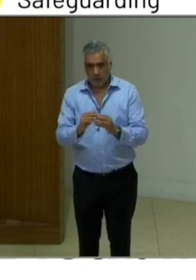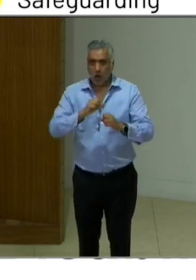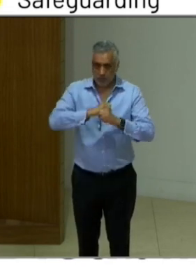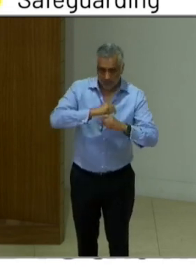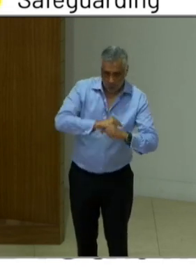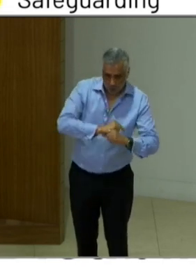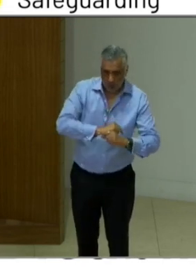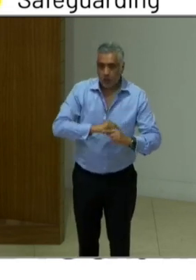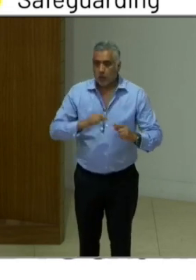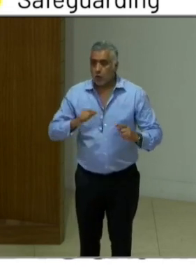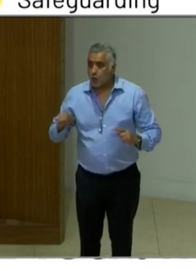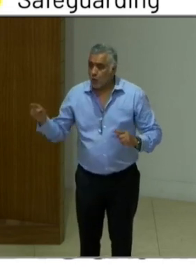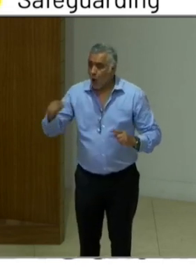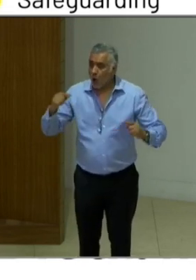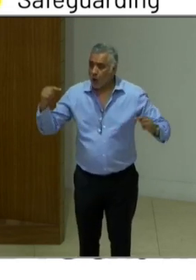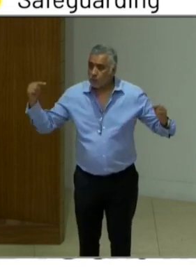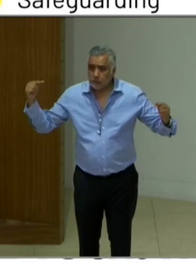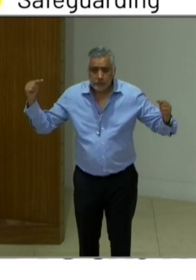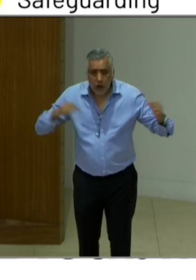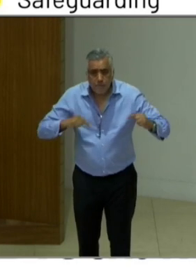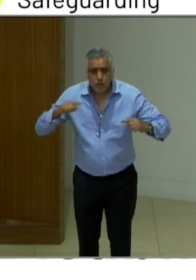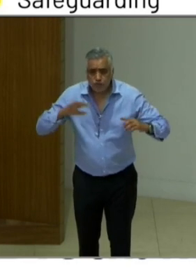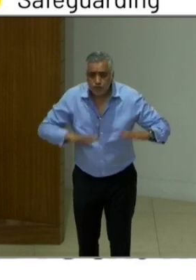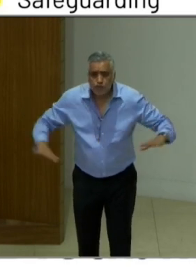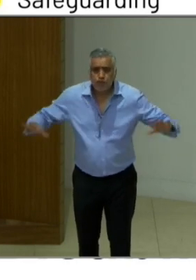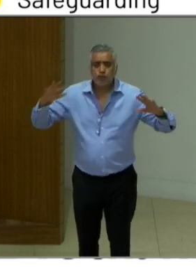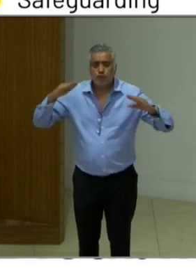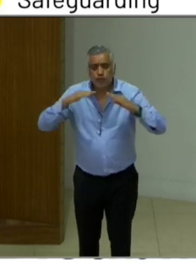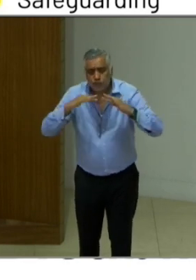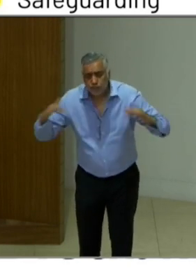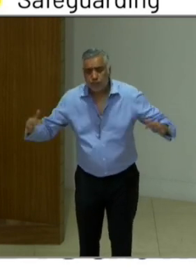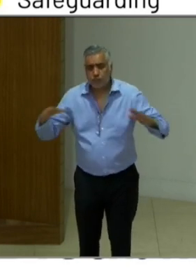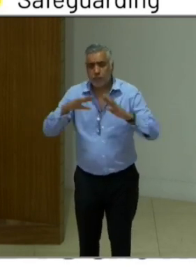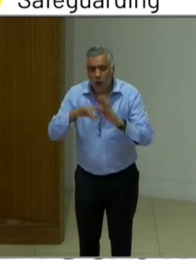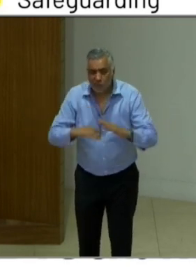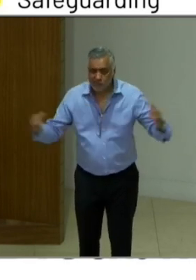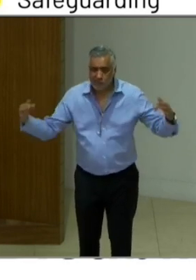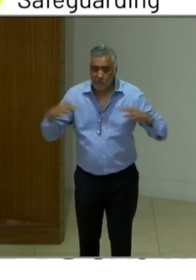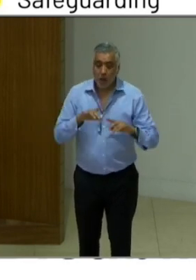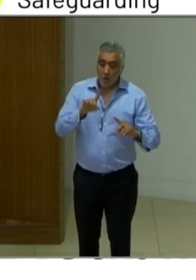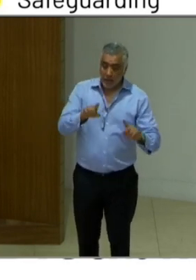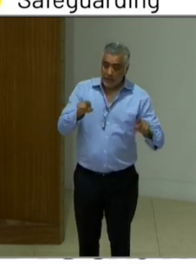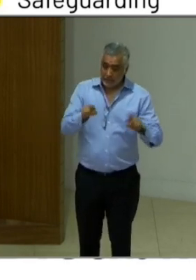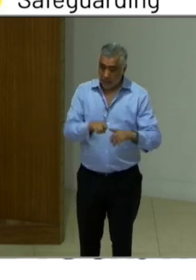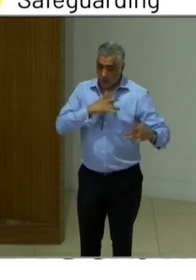You all come from a wide range of places and backgrounds, but share the same concern and mission to help safeguard